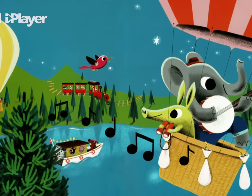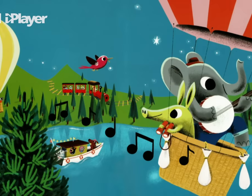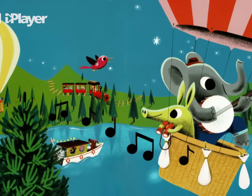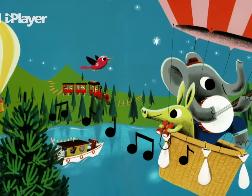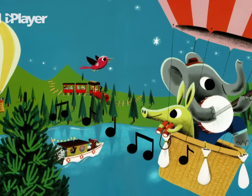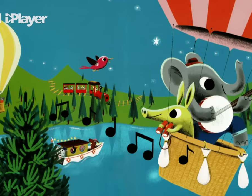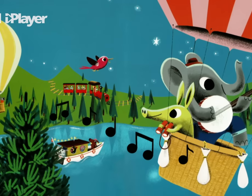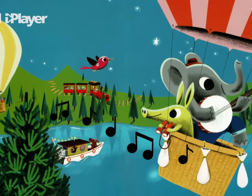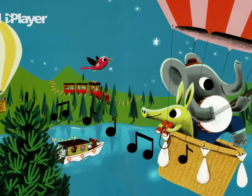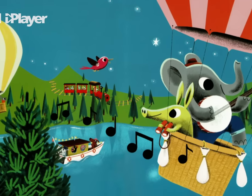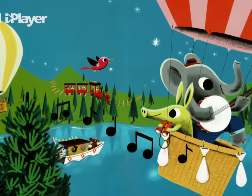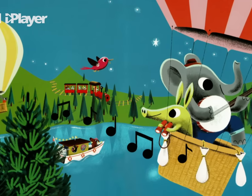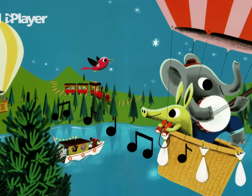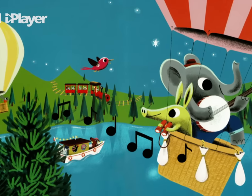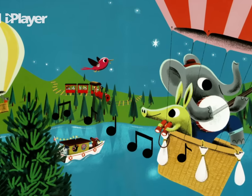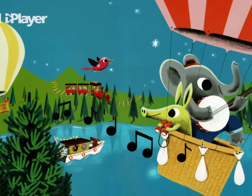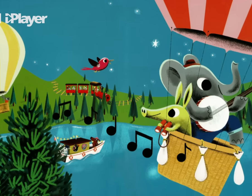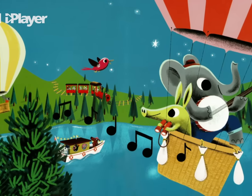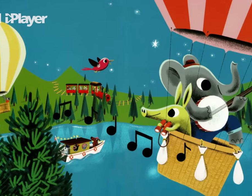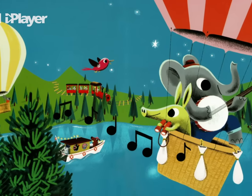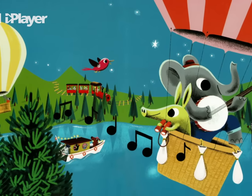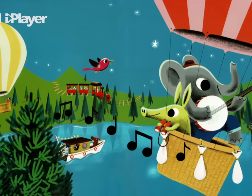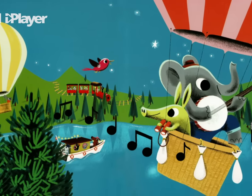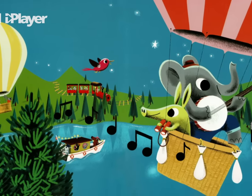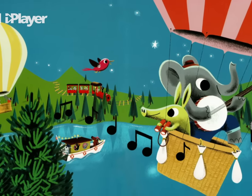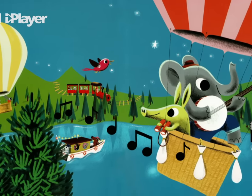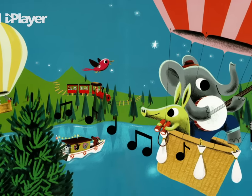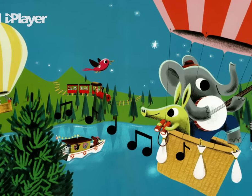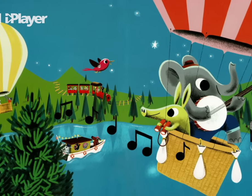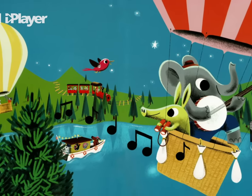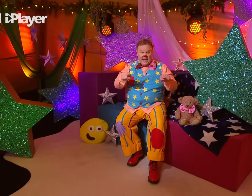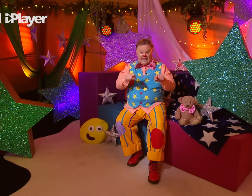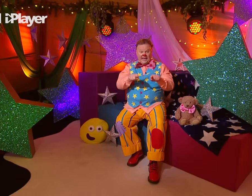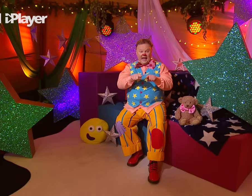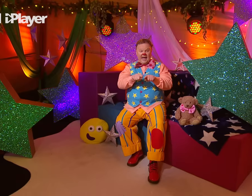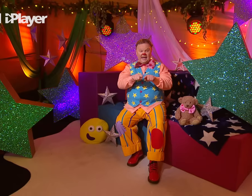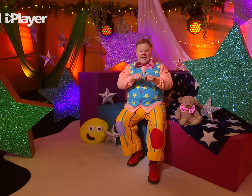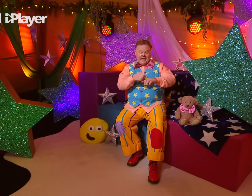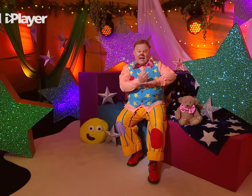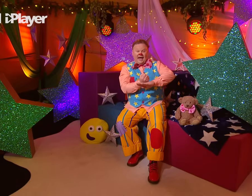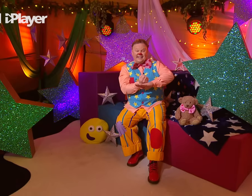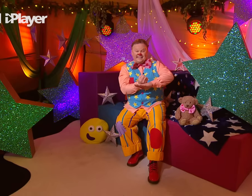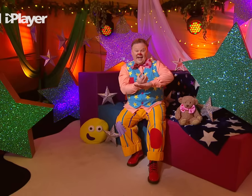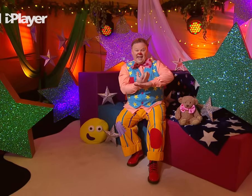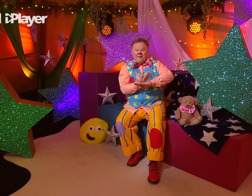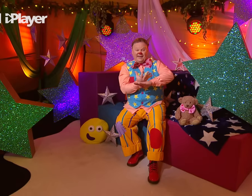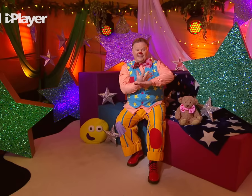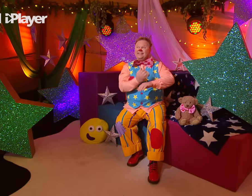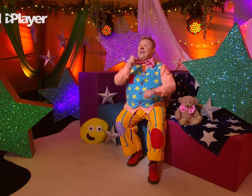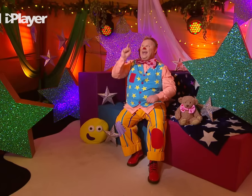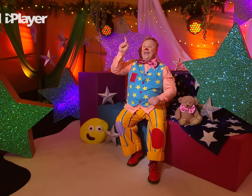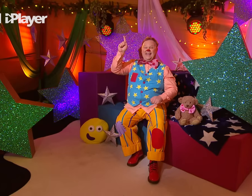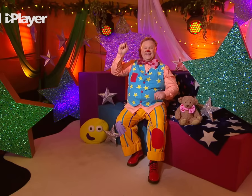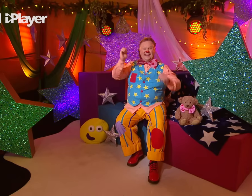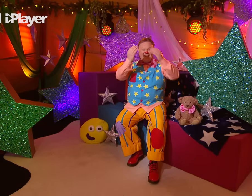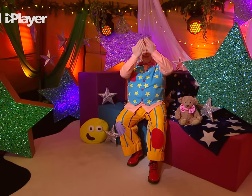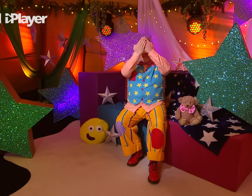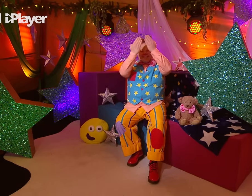up above the world so high like a diamond in the sky